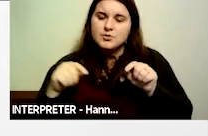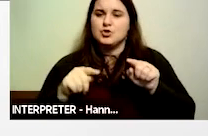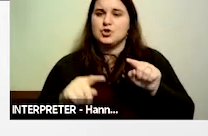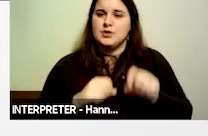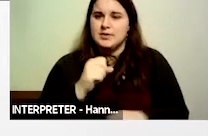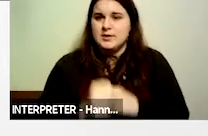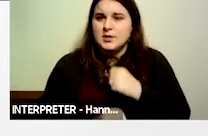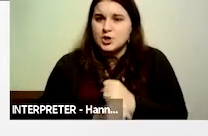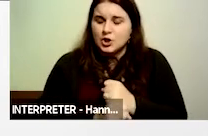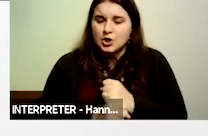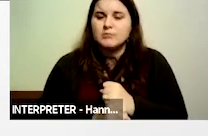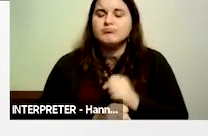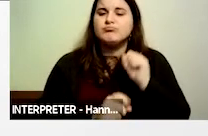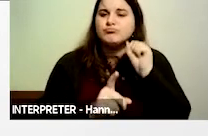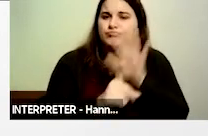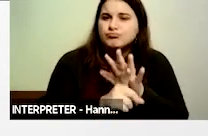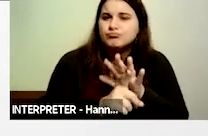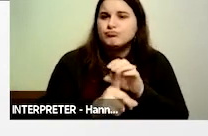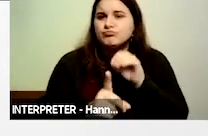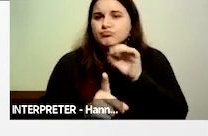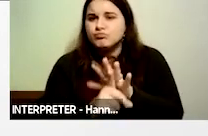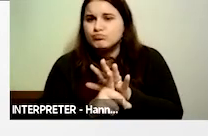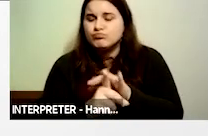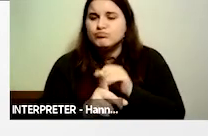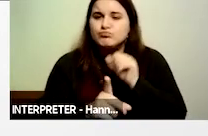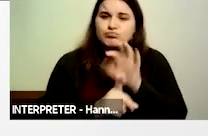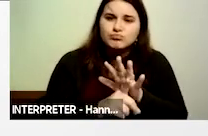month to month and make sure that we have messaging, especially in our social media.